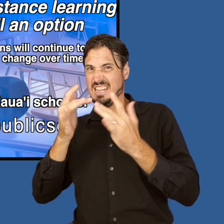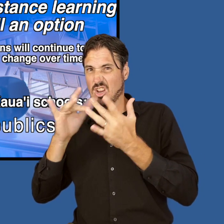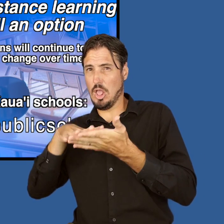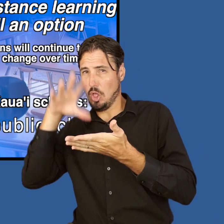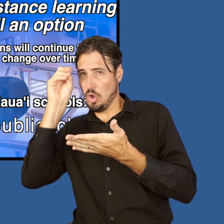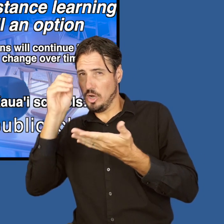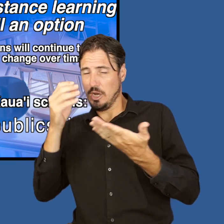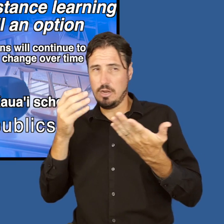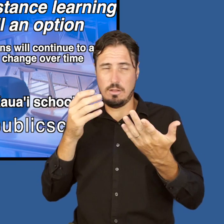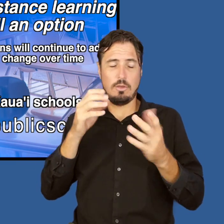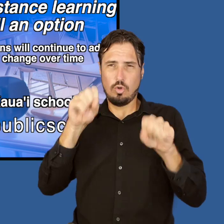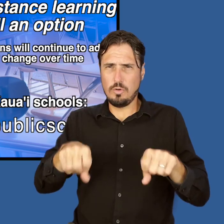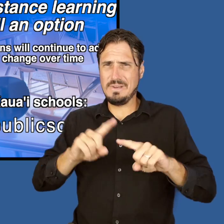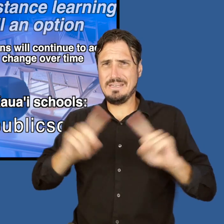age, grade and school